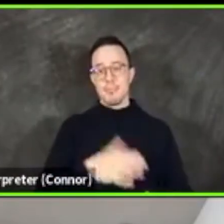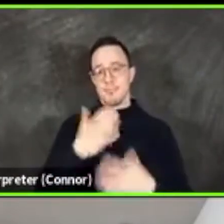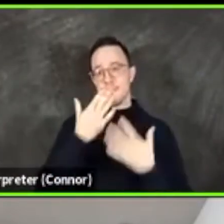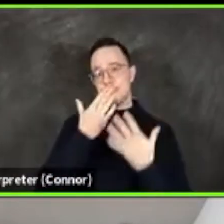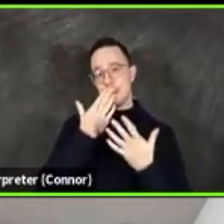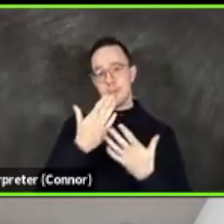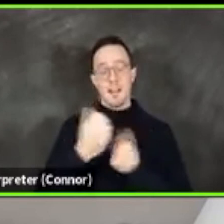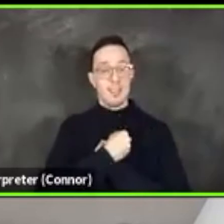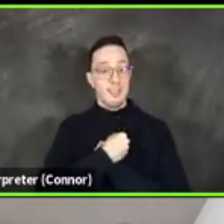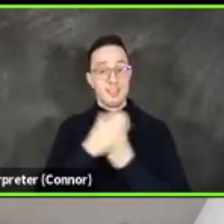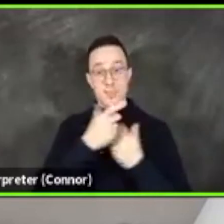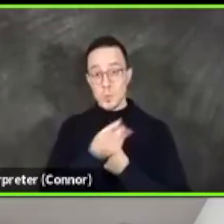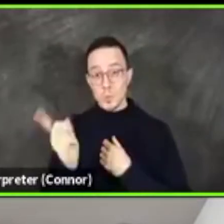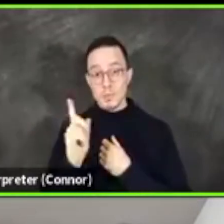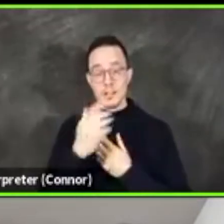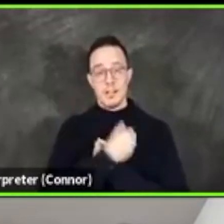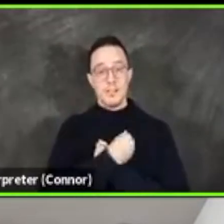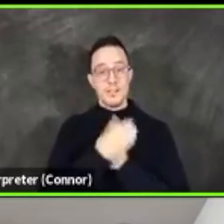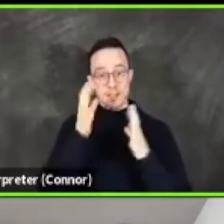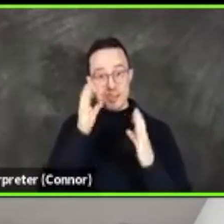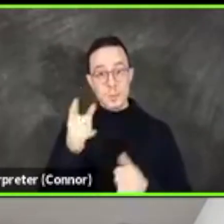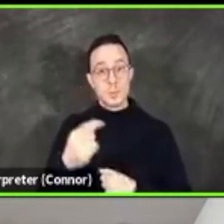FOR JOINING THIS CONVERSATION WITH SUCH CARE AND DEPTH.